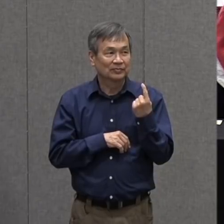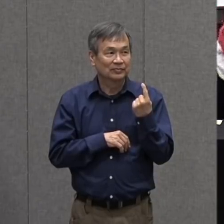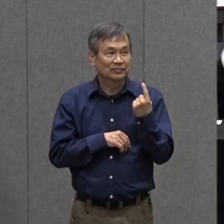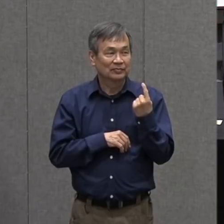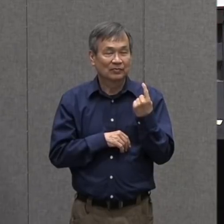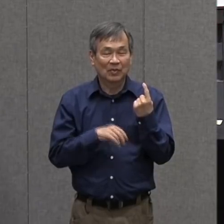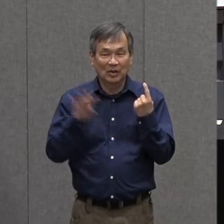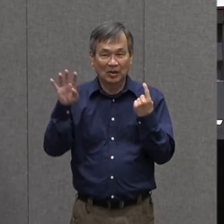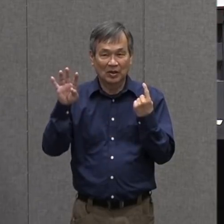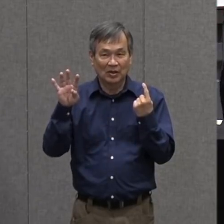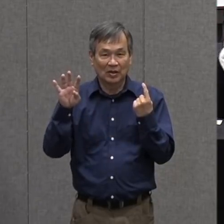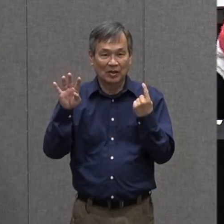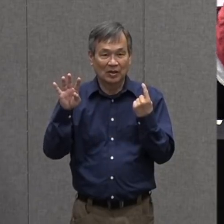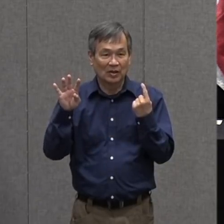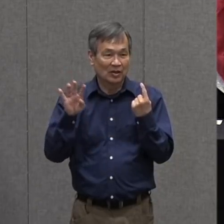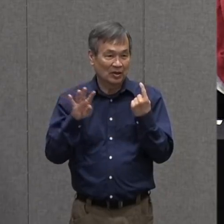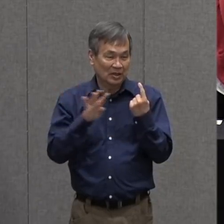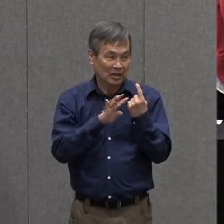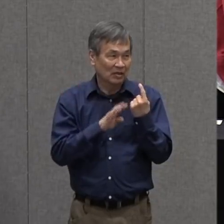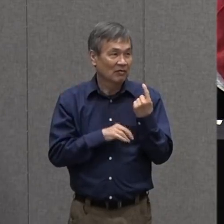11, 14, I wanna get into the 20's